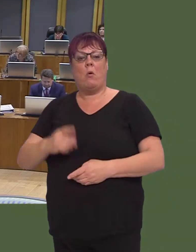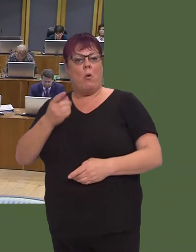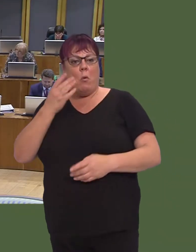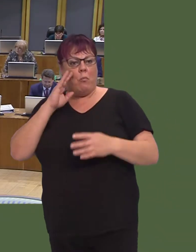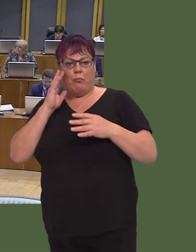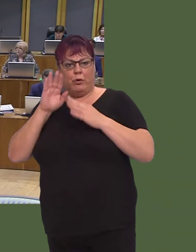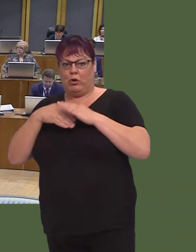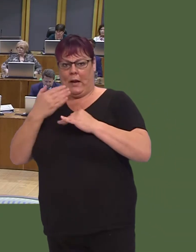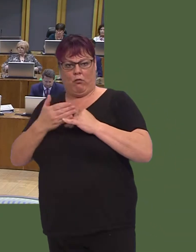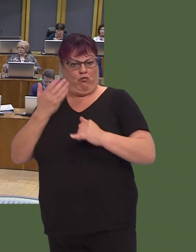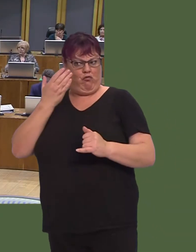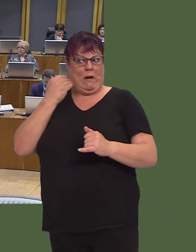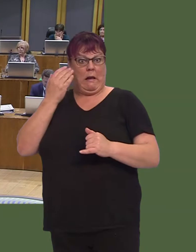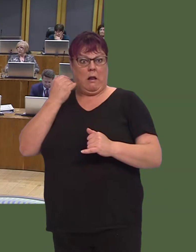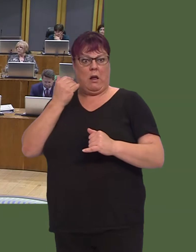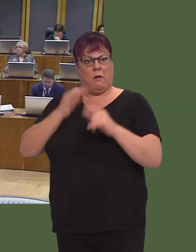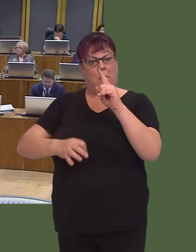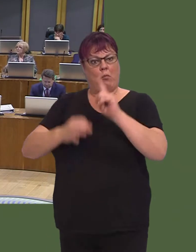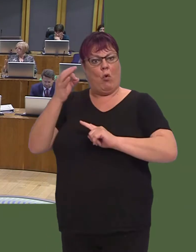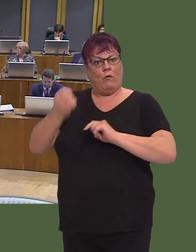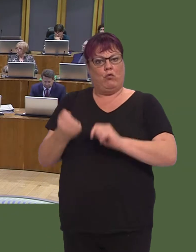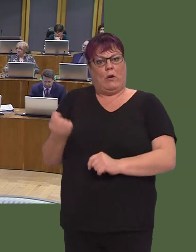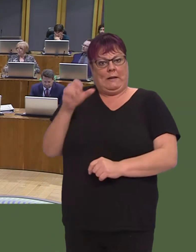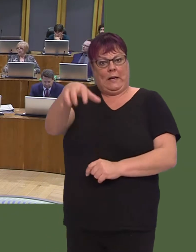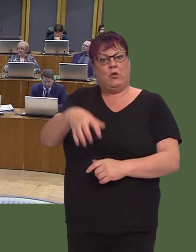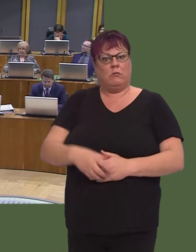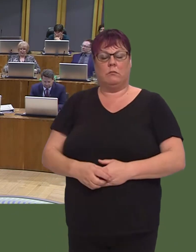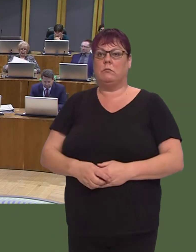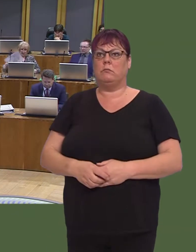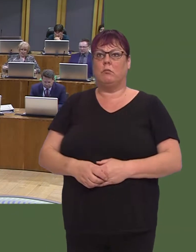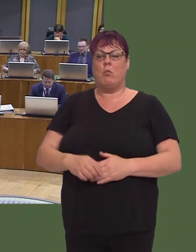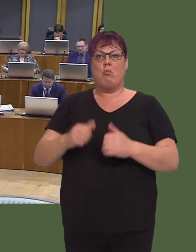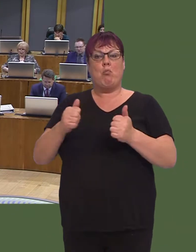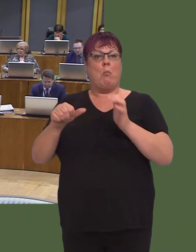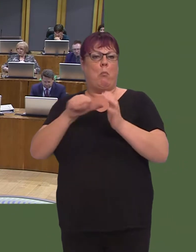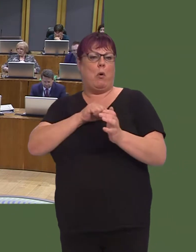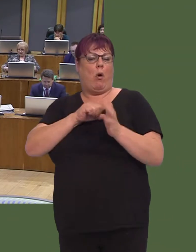Carwyn Jones AM: Well, first of all, Bridgend railway station's only just been refurbished, of course, as she will know, and very well.